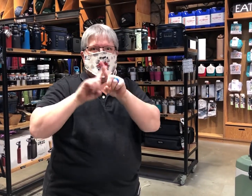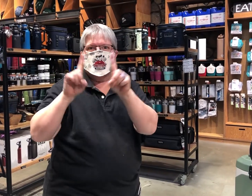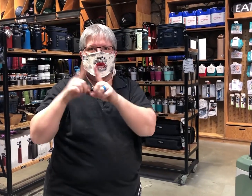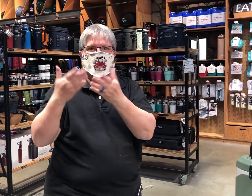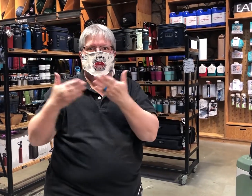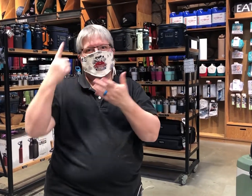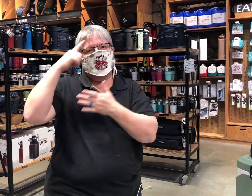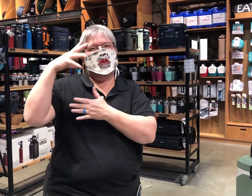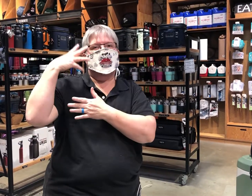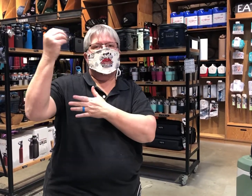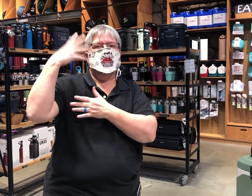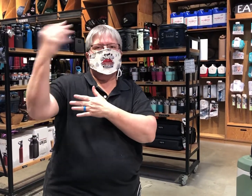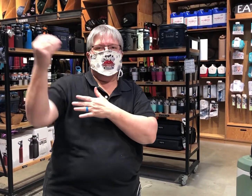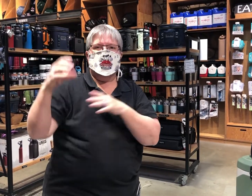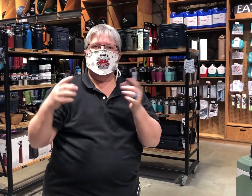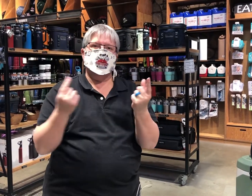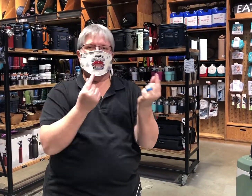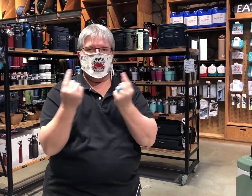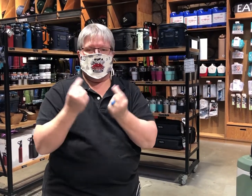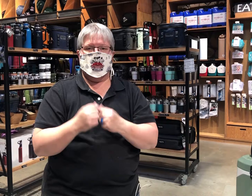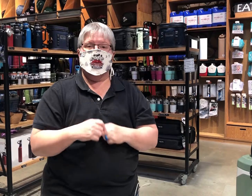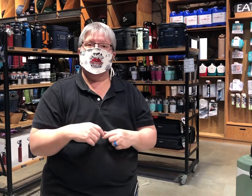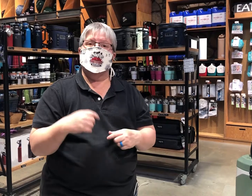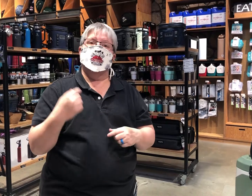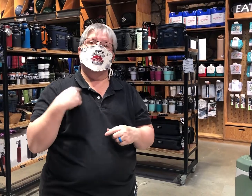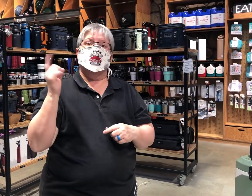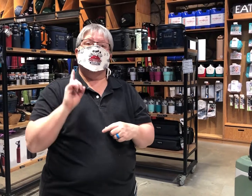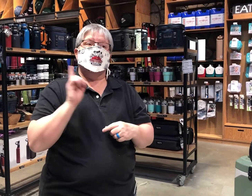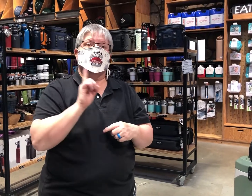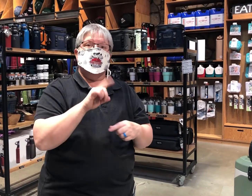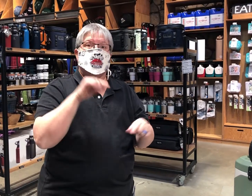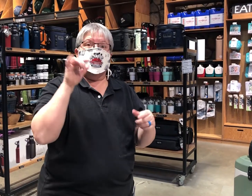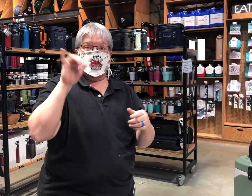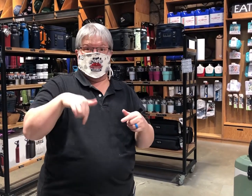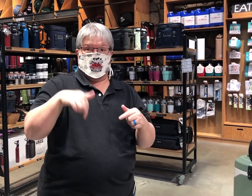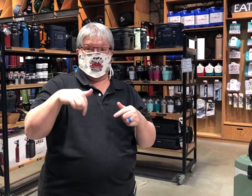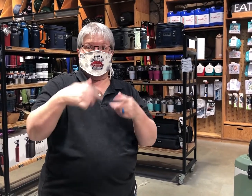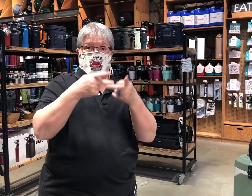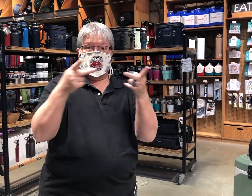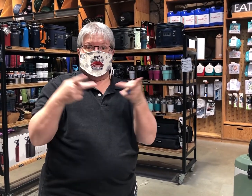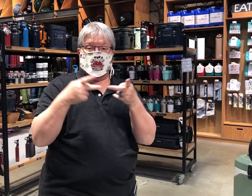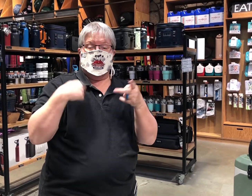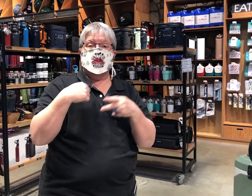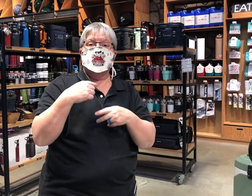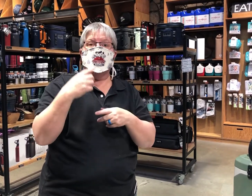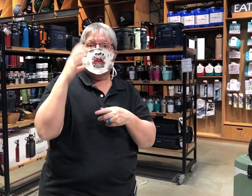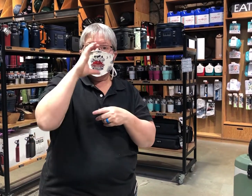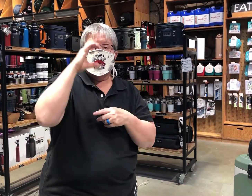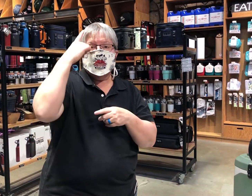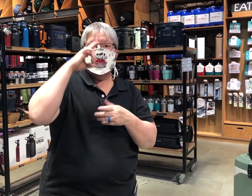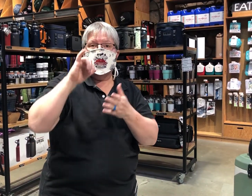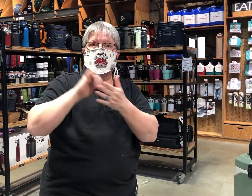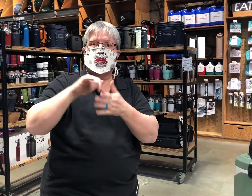of different things that you can do outside. And we were walking by, now this is the place that we were